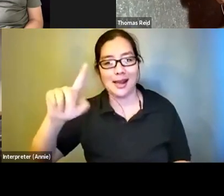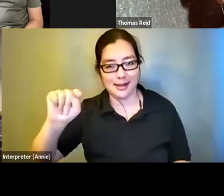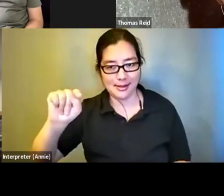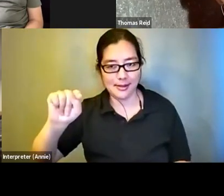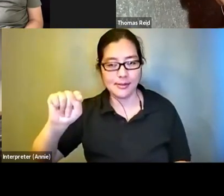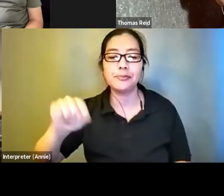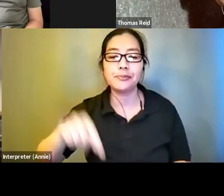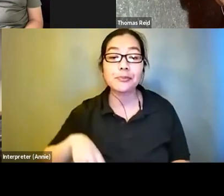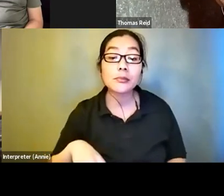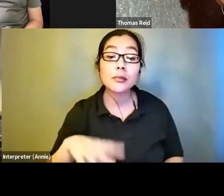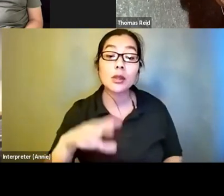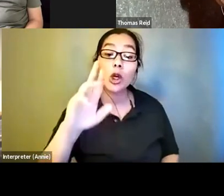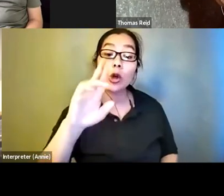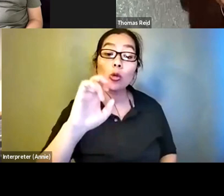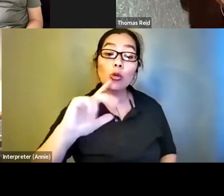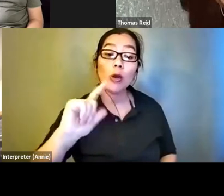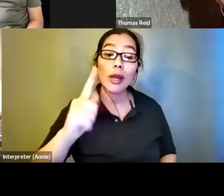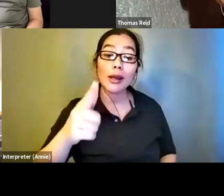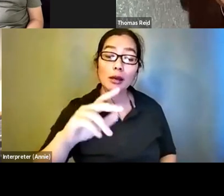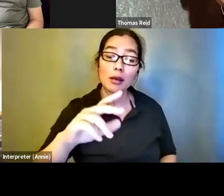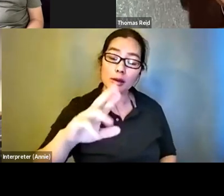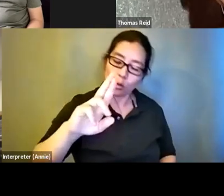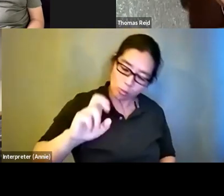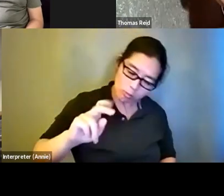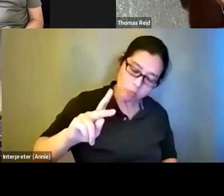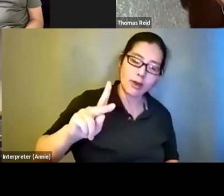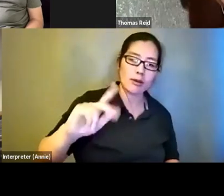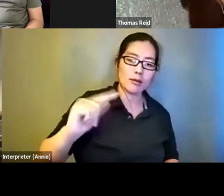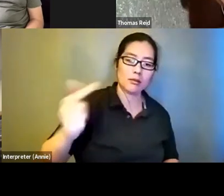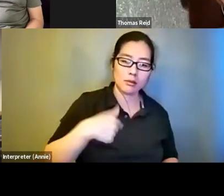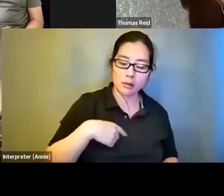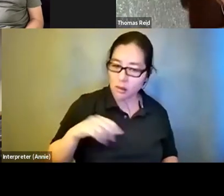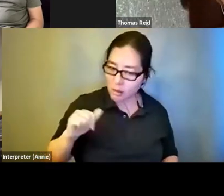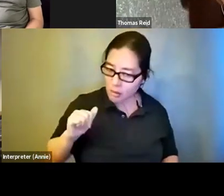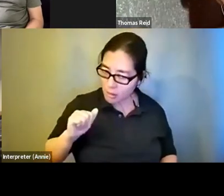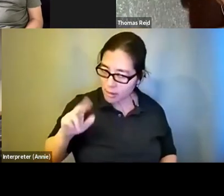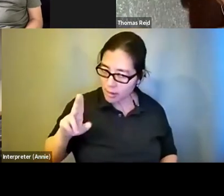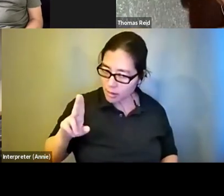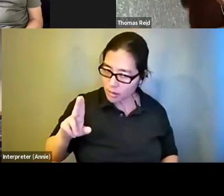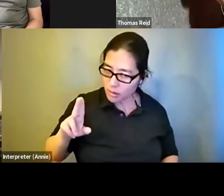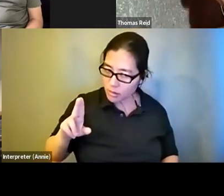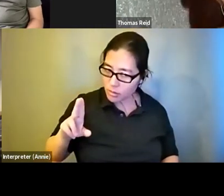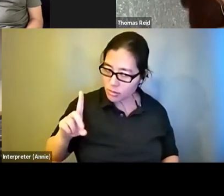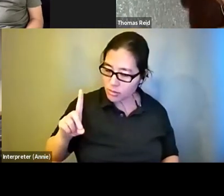Rick Boggs: Audio eyes.com